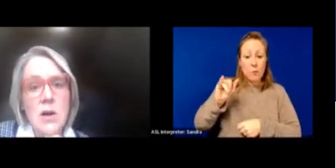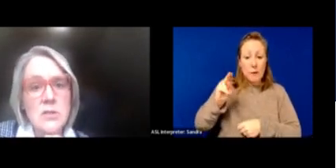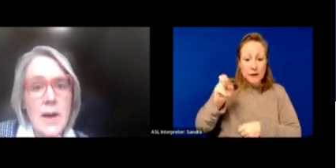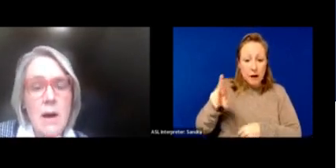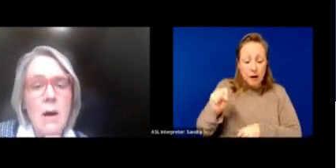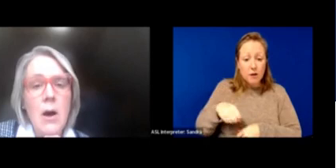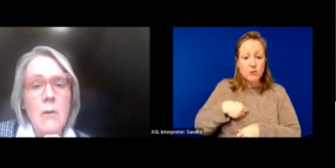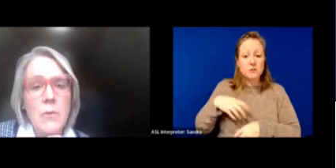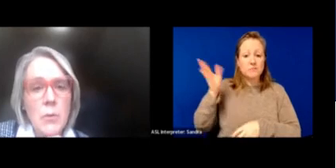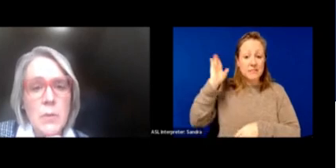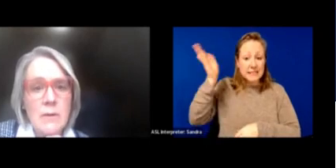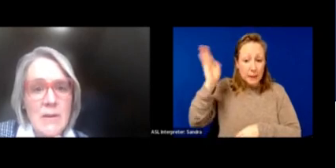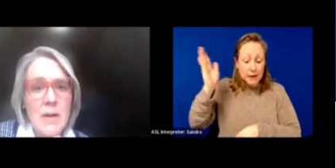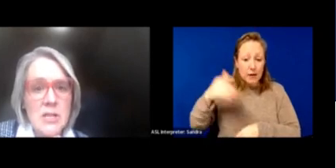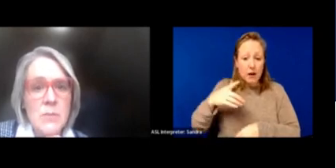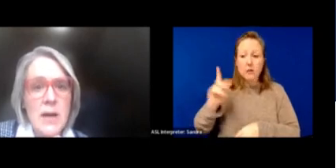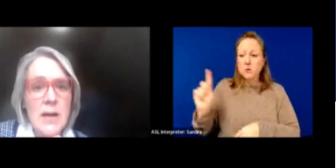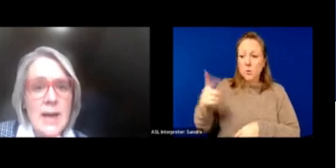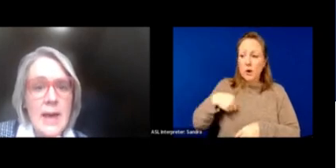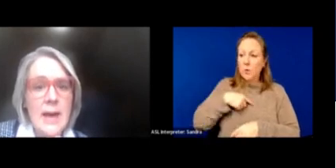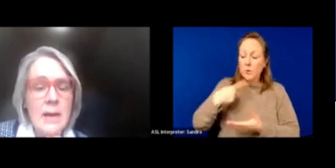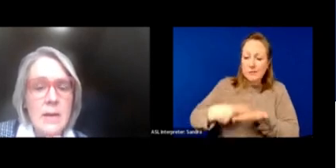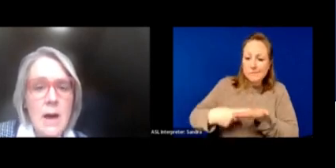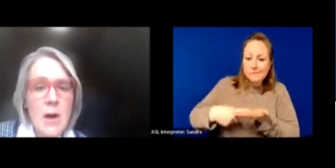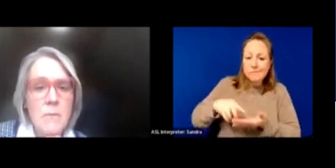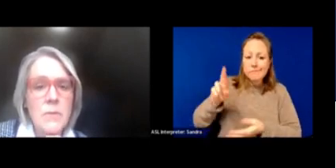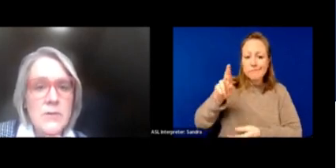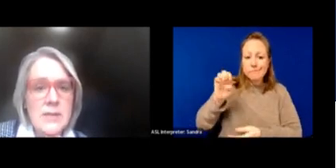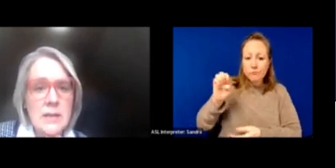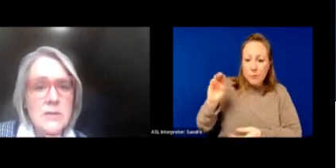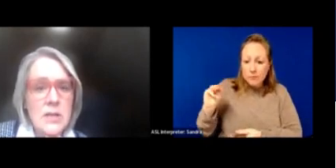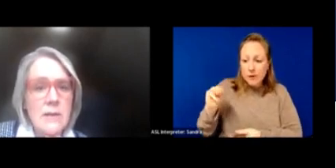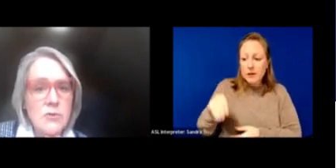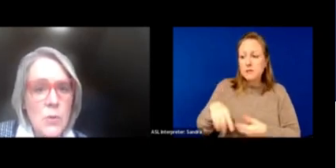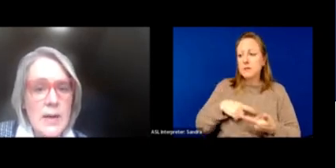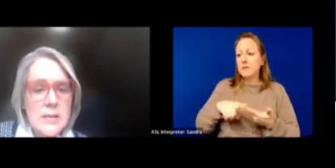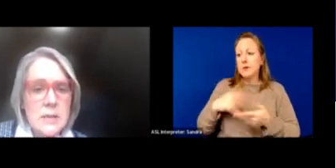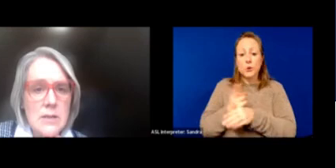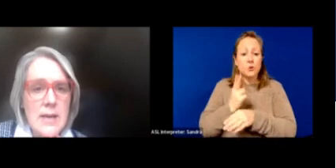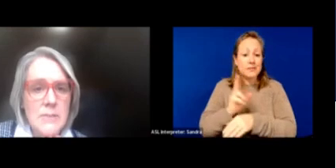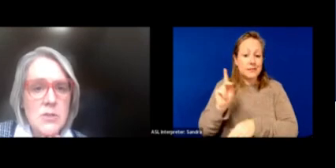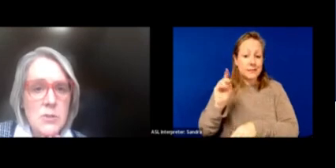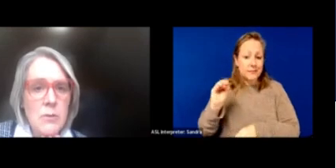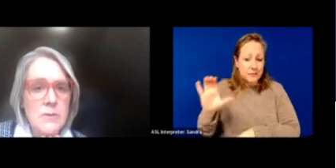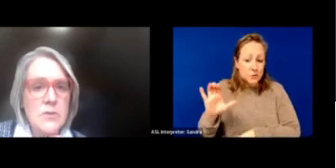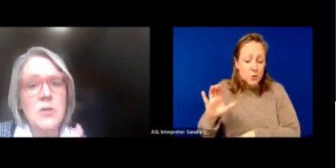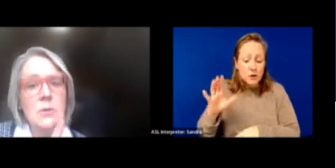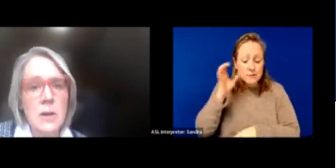talked about, of reportable event management and using dignity of choice concepts to to